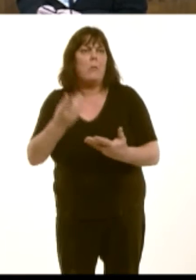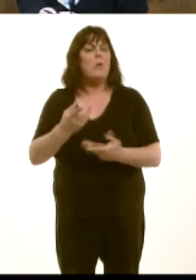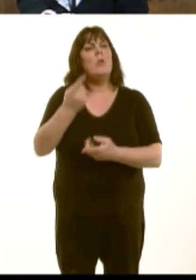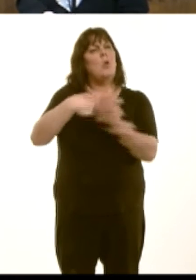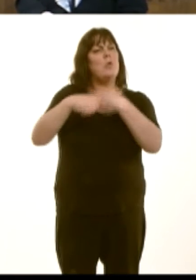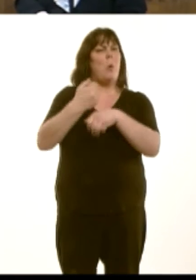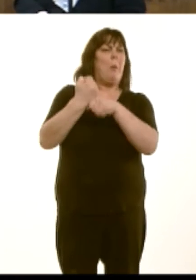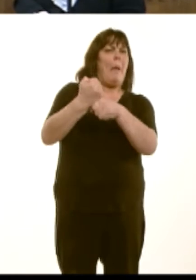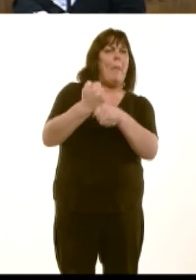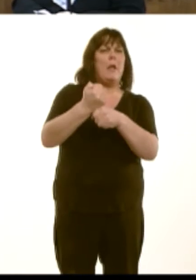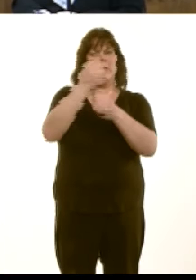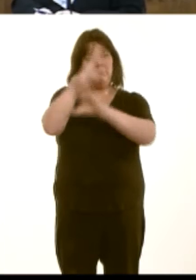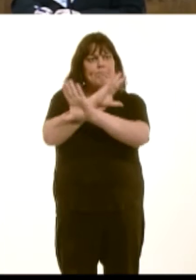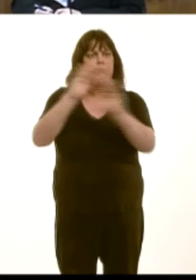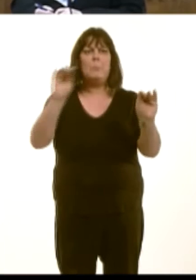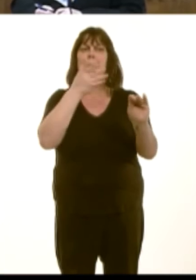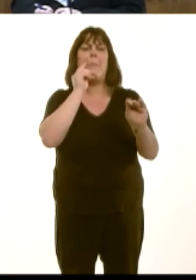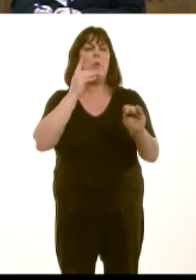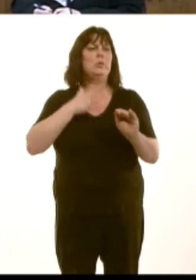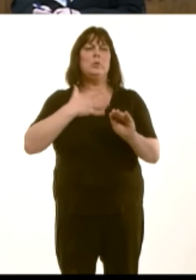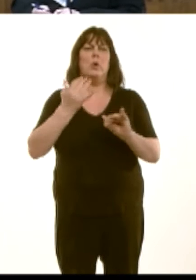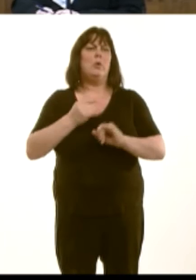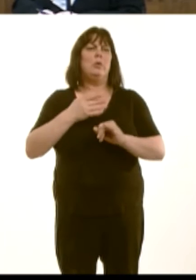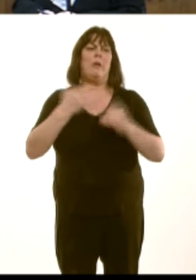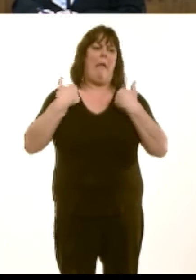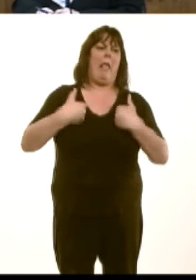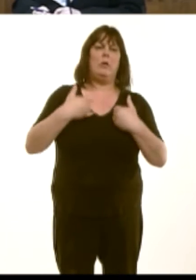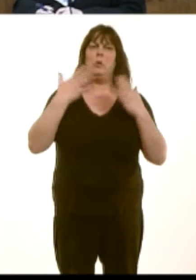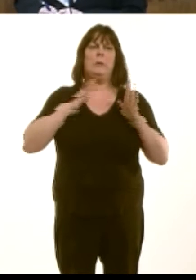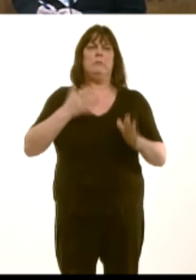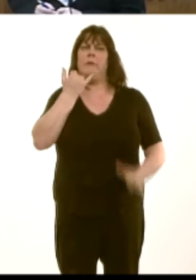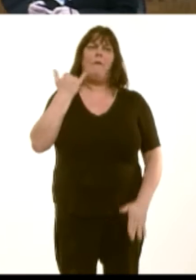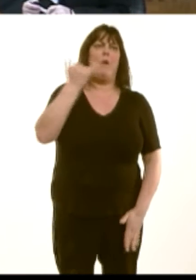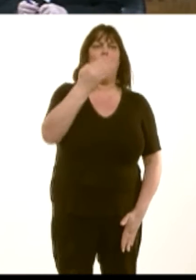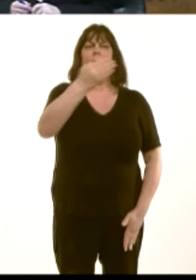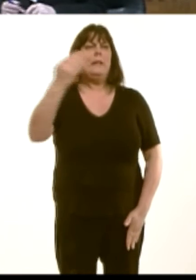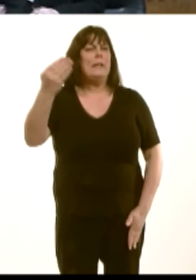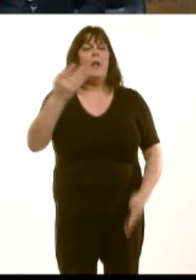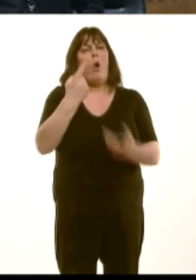number of these unnecessary 999 calls, to ease the pressure on the ambulance service